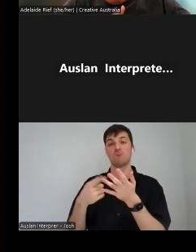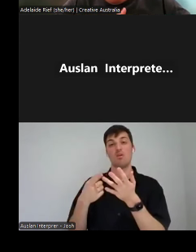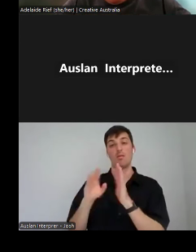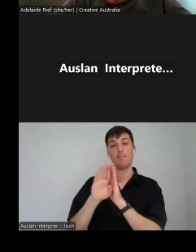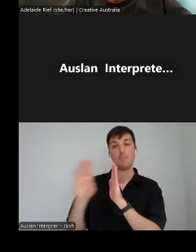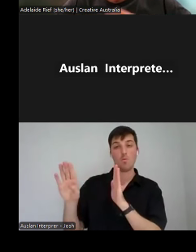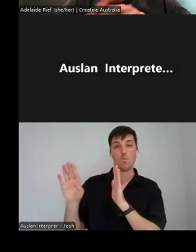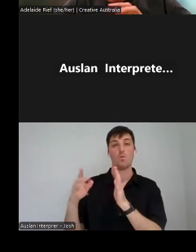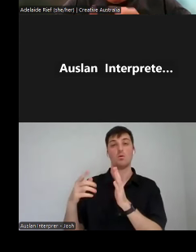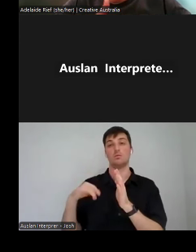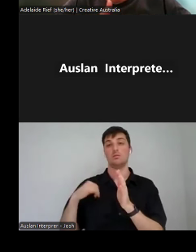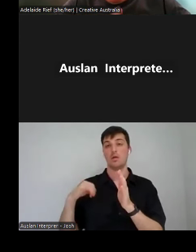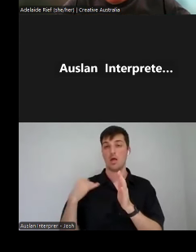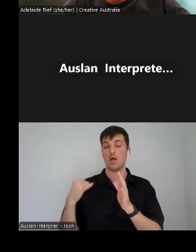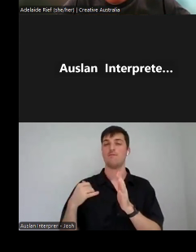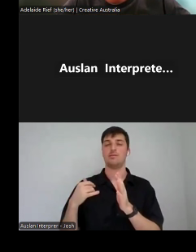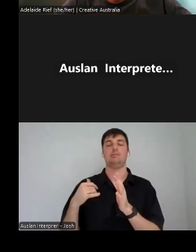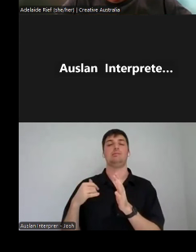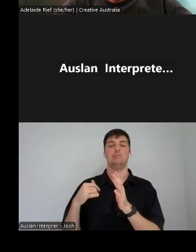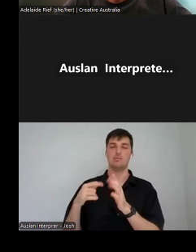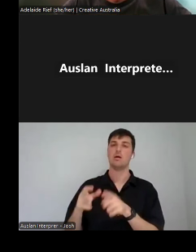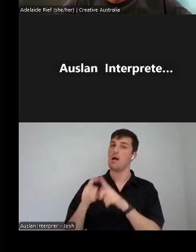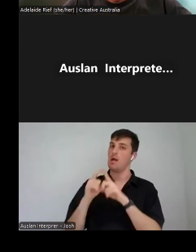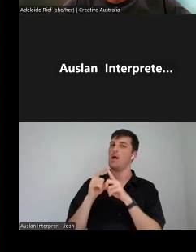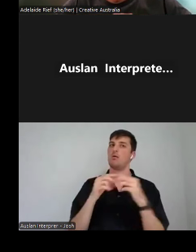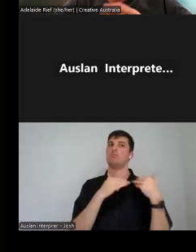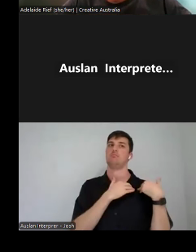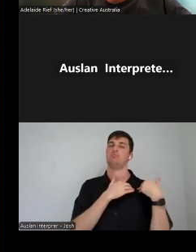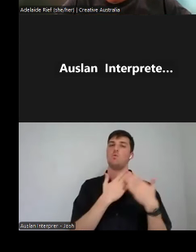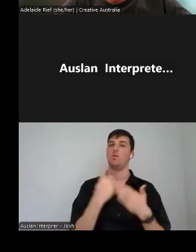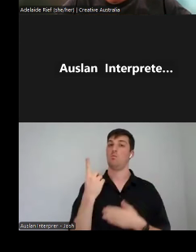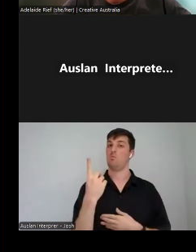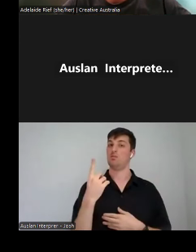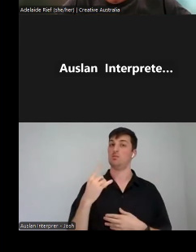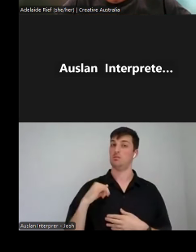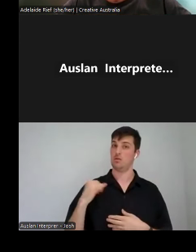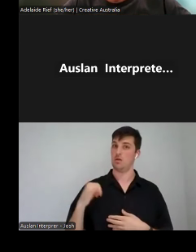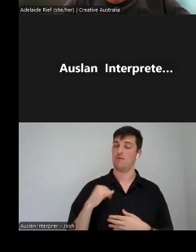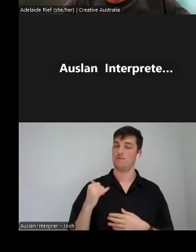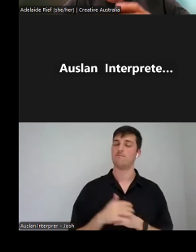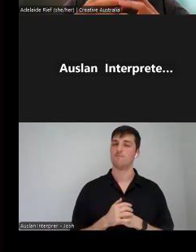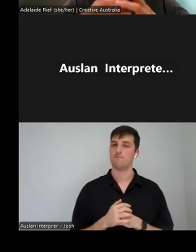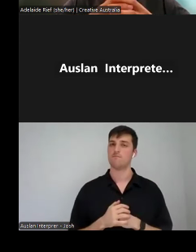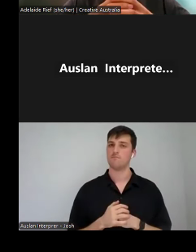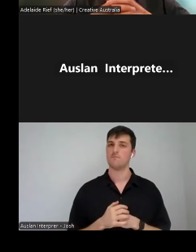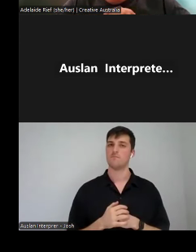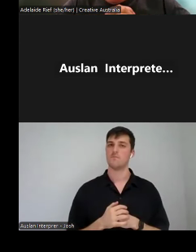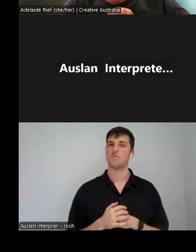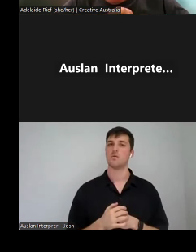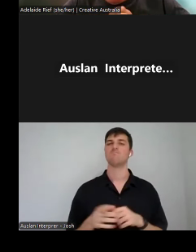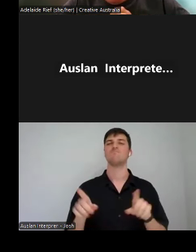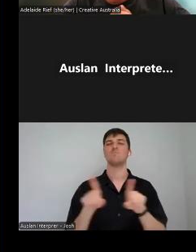Board and, indeed, to staff members can be quite great. And also there's a really great opportunity